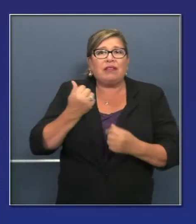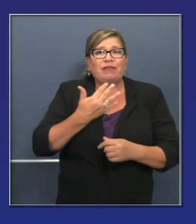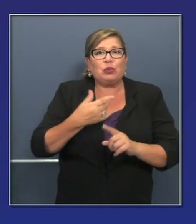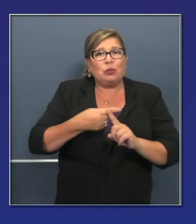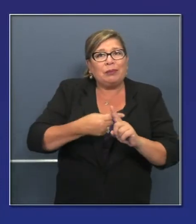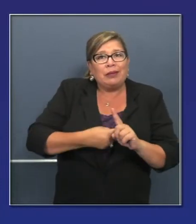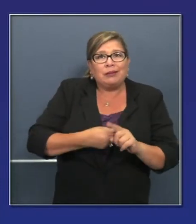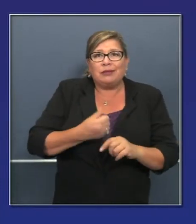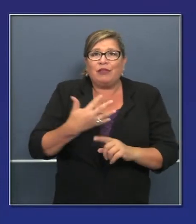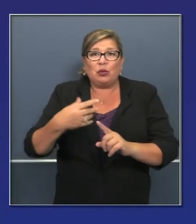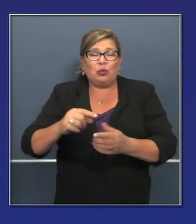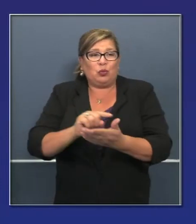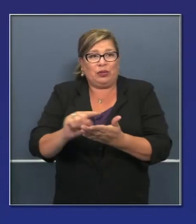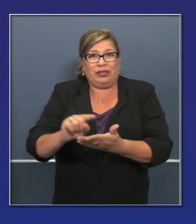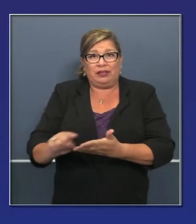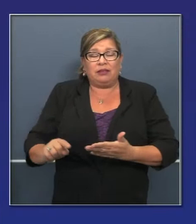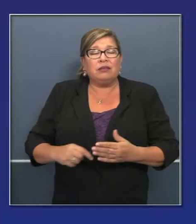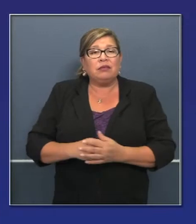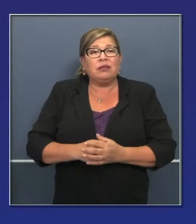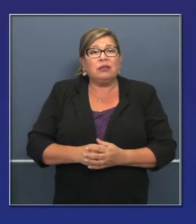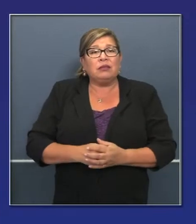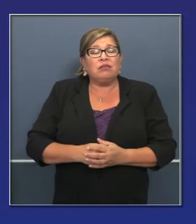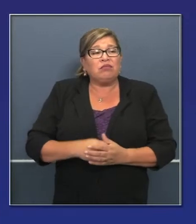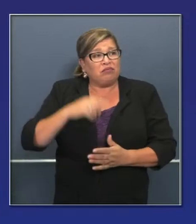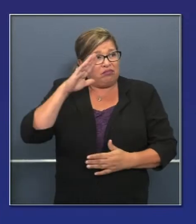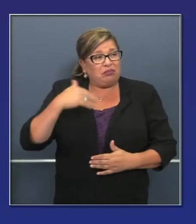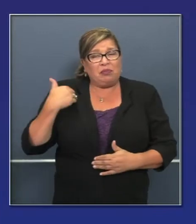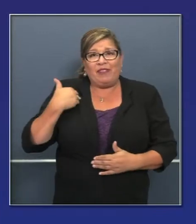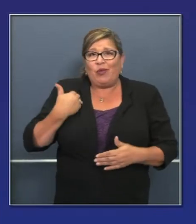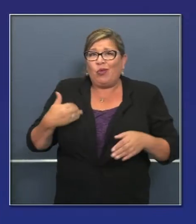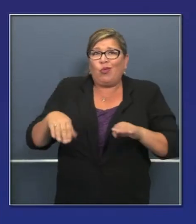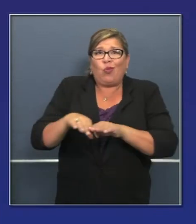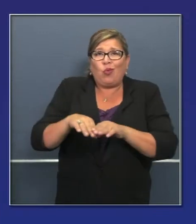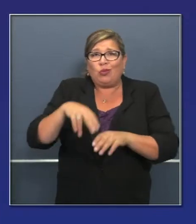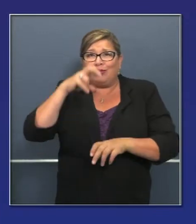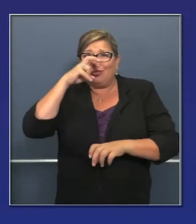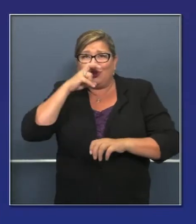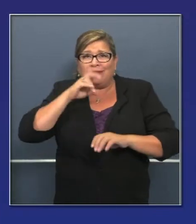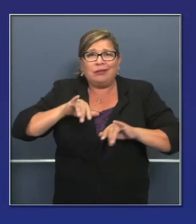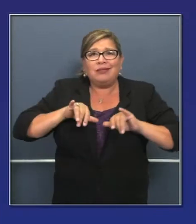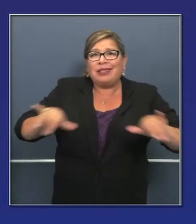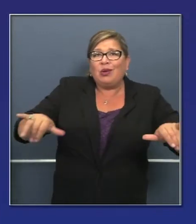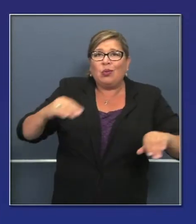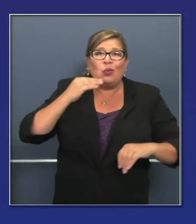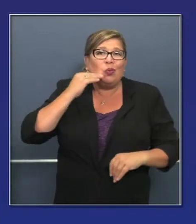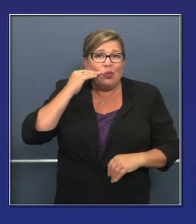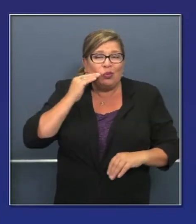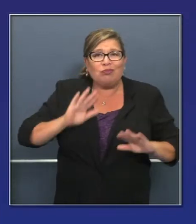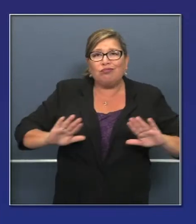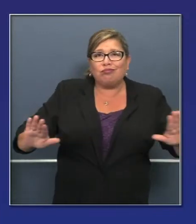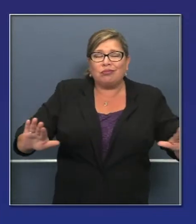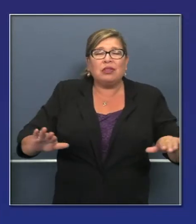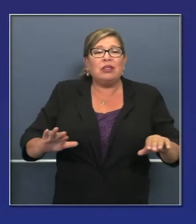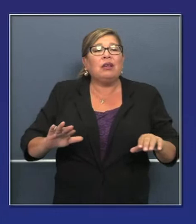meaningfully reopen the economy we also had some important milestones Memorial Day roughly a month